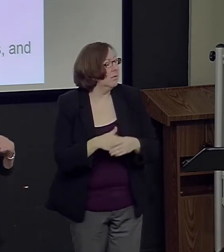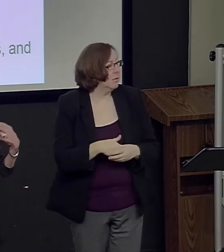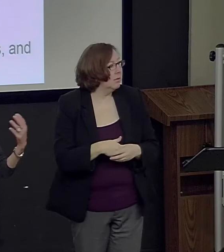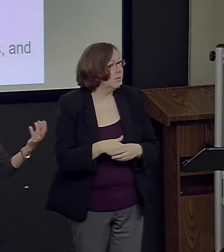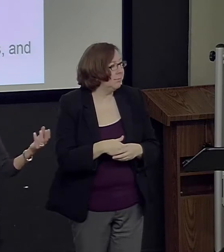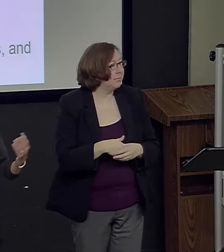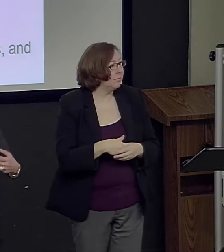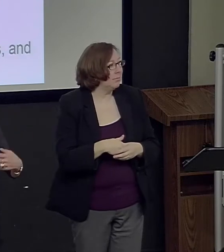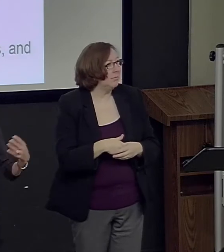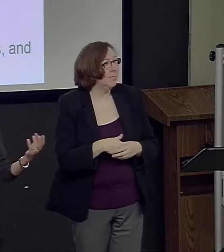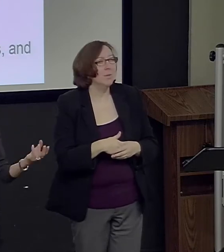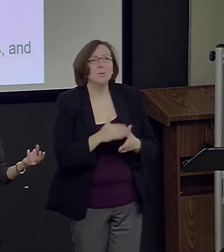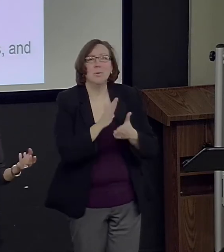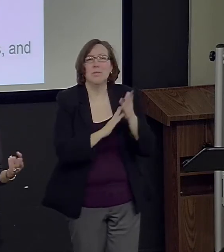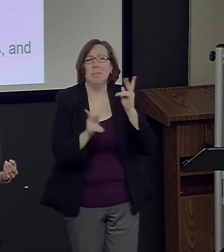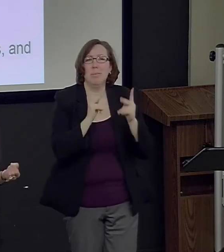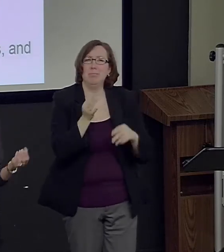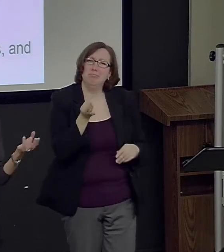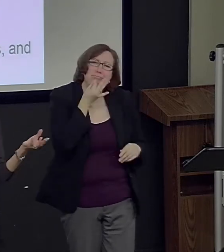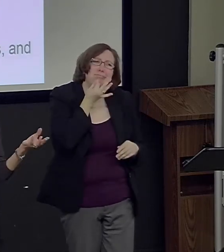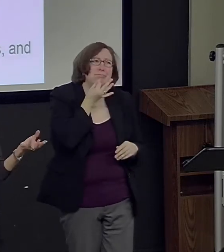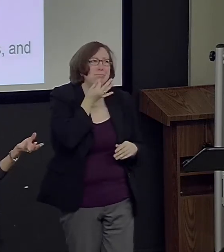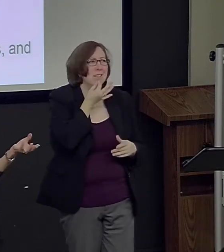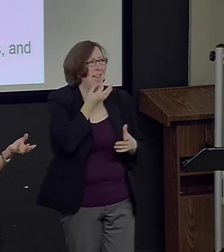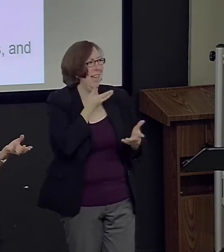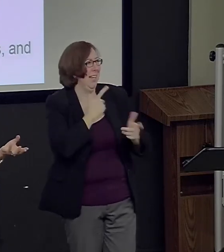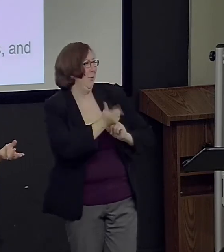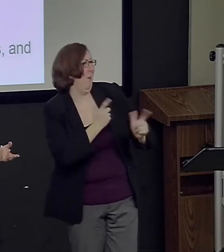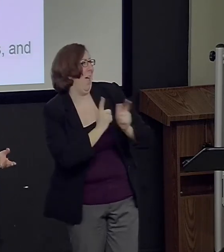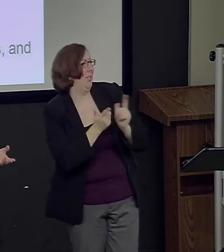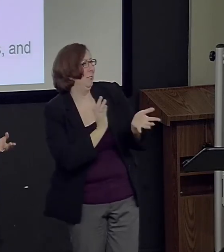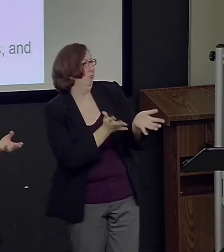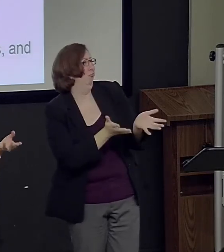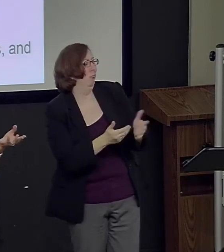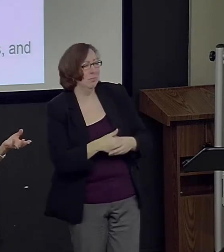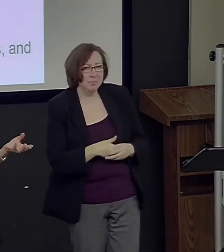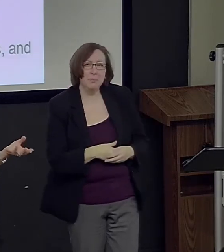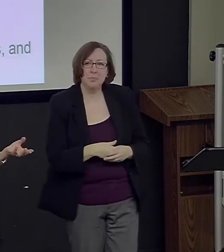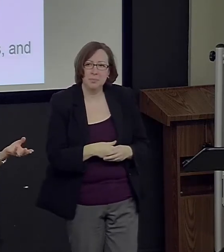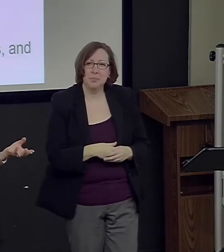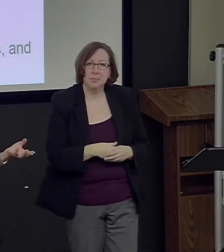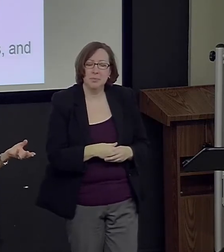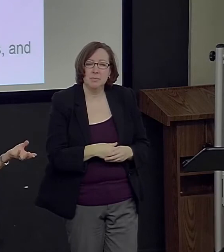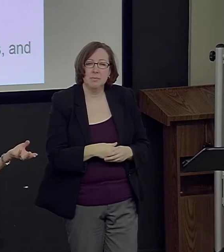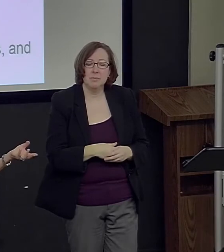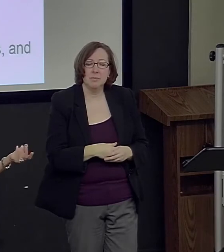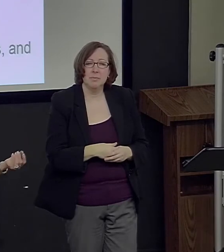affinity for interpersonal interaction, so this sort of sets the stage